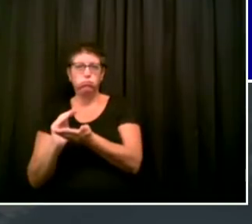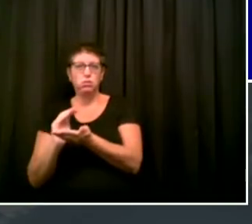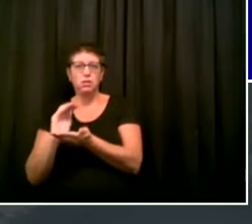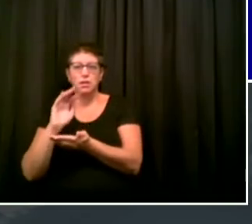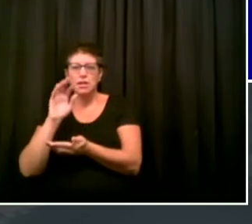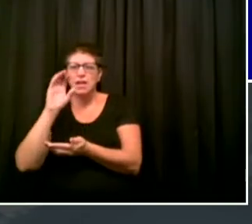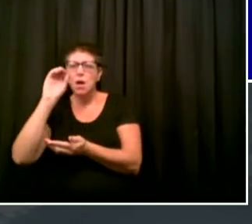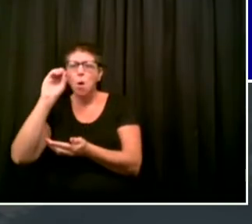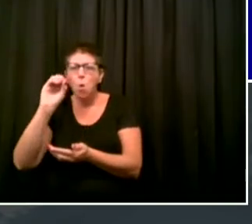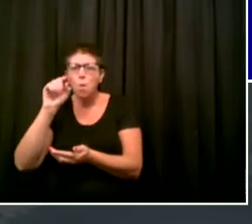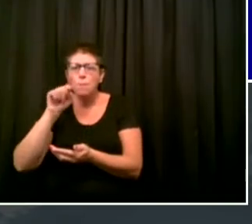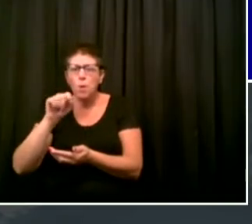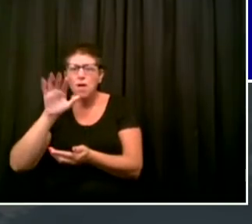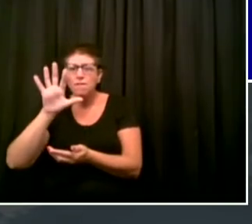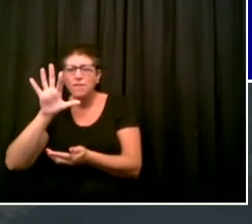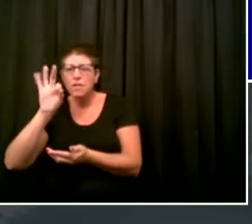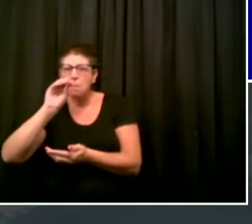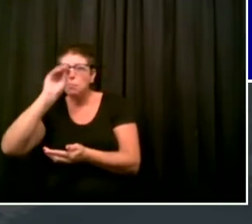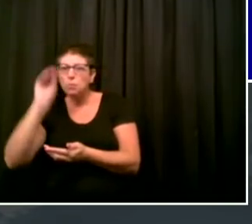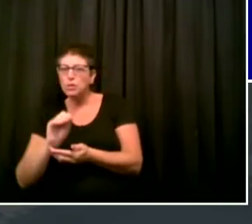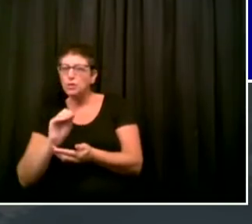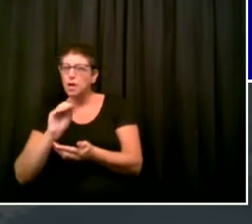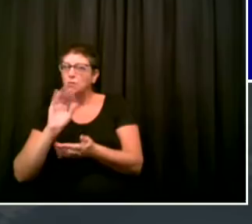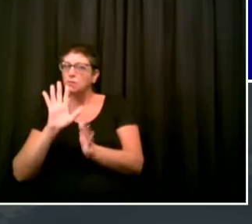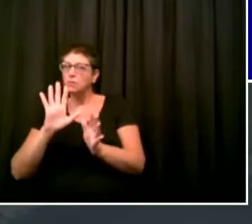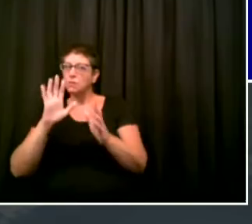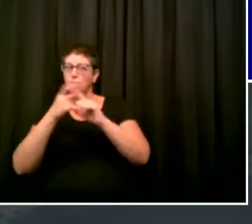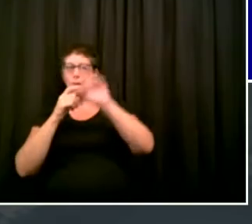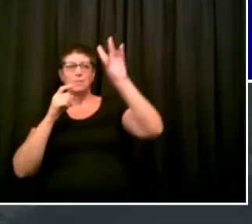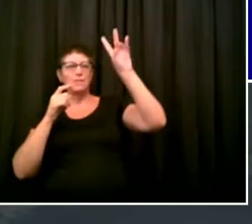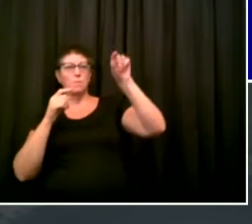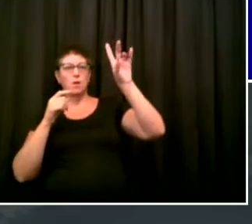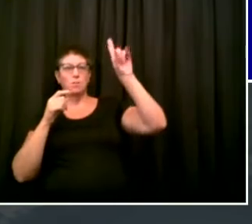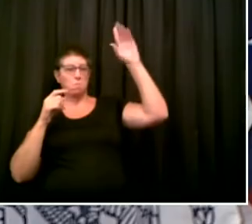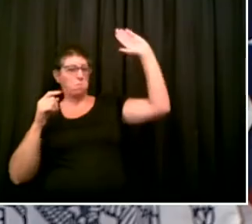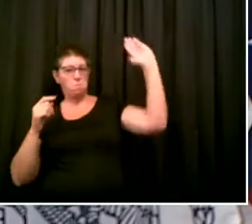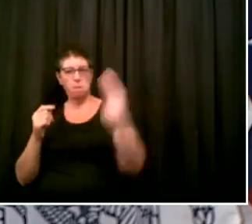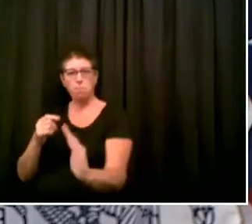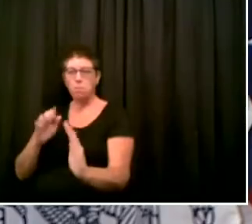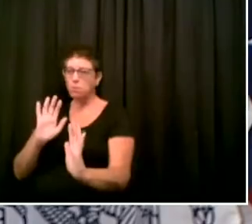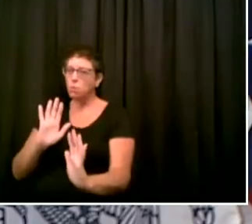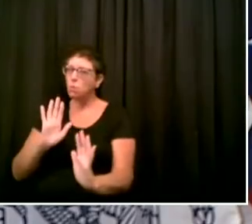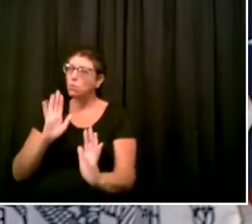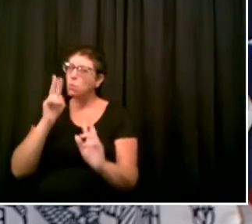DAYRES PTOR AGAIN ONE OF OUR LOWEST 0.59%. AGAIN,